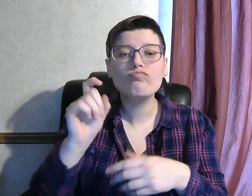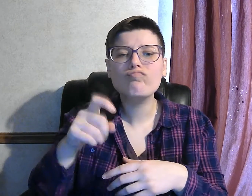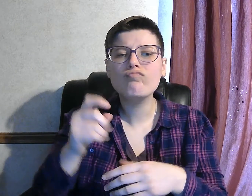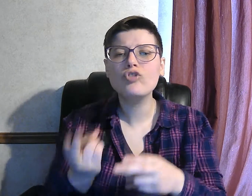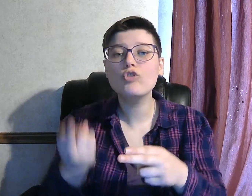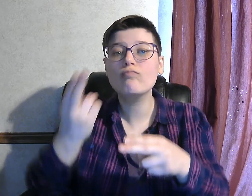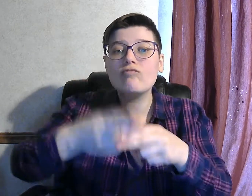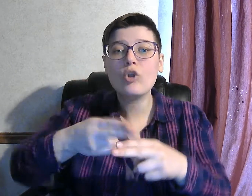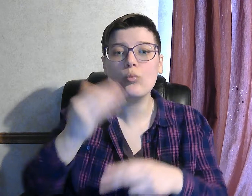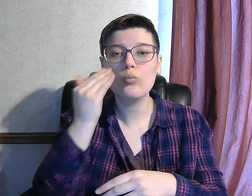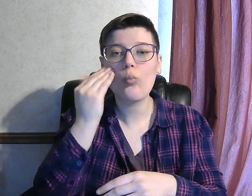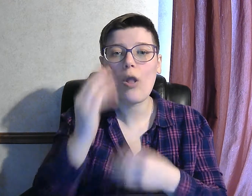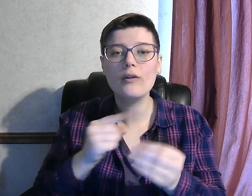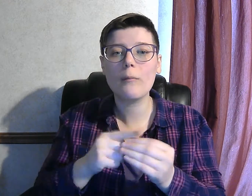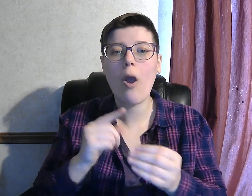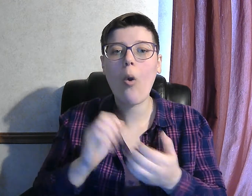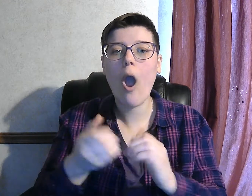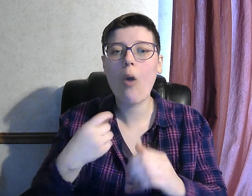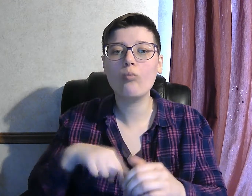My second goal, for my project.